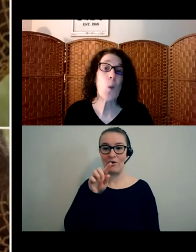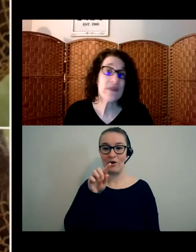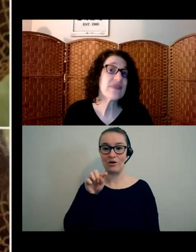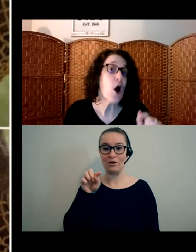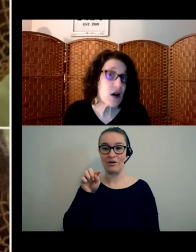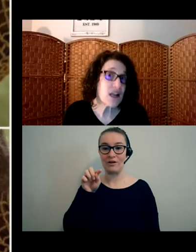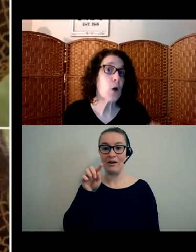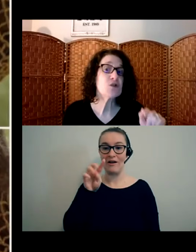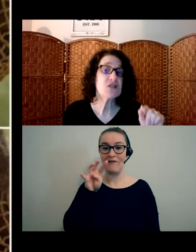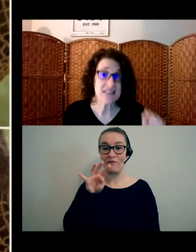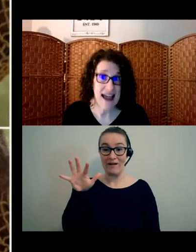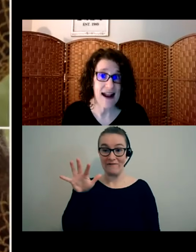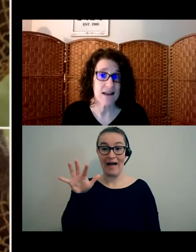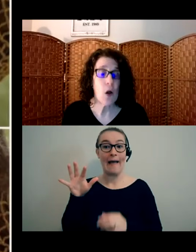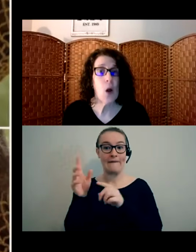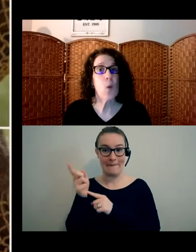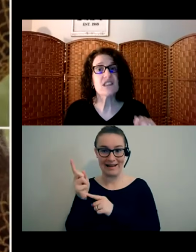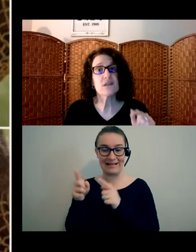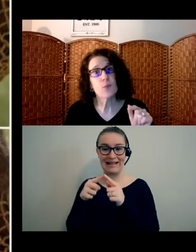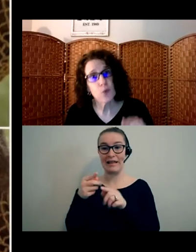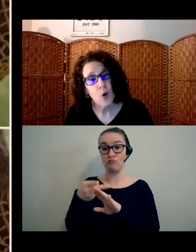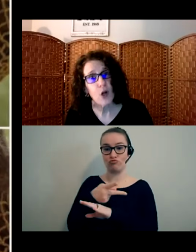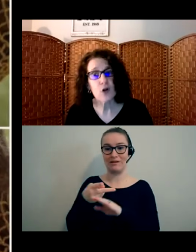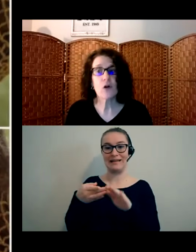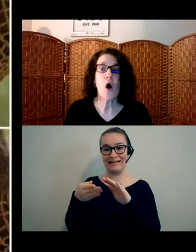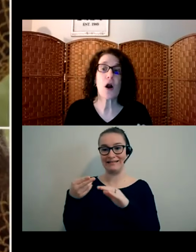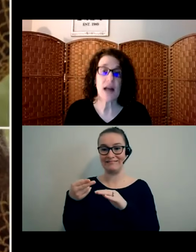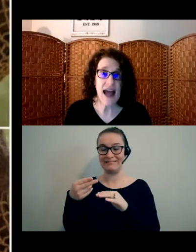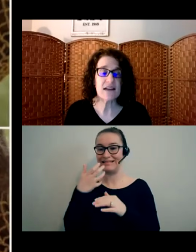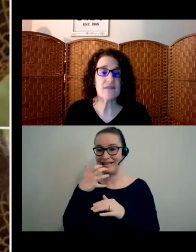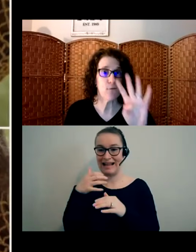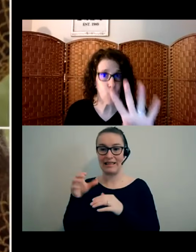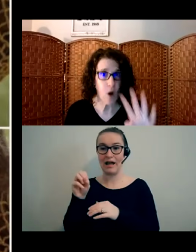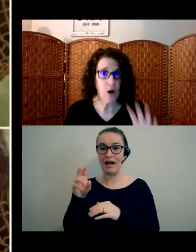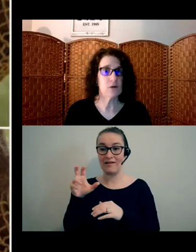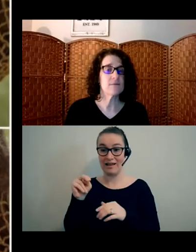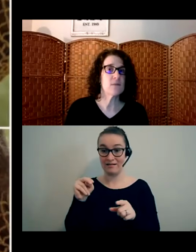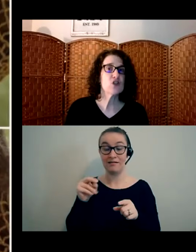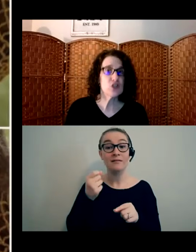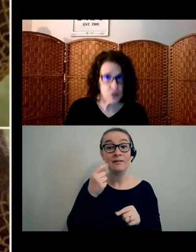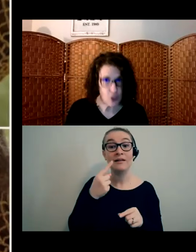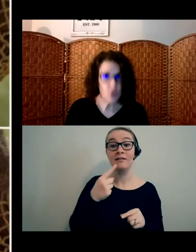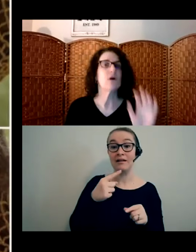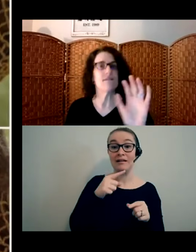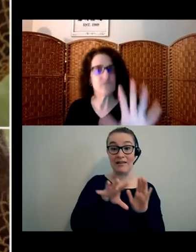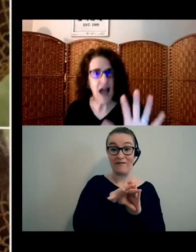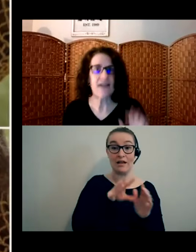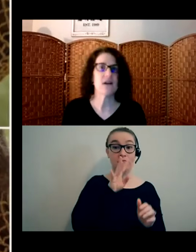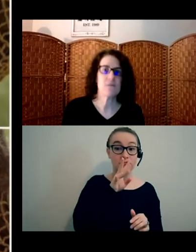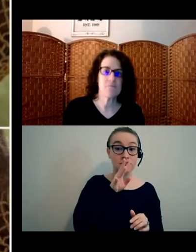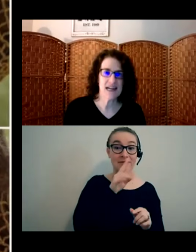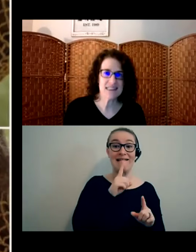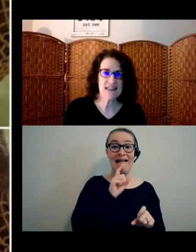What the audio said was to broil on high for four to five minutes,